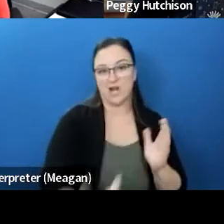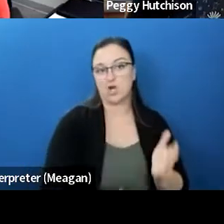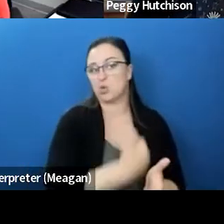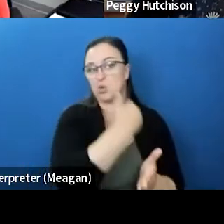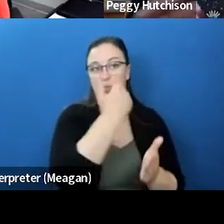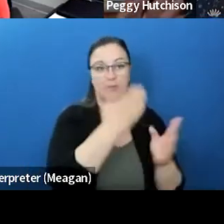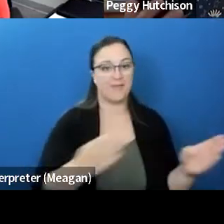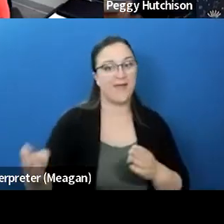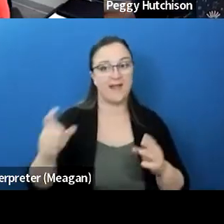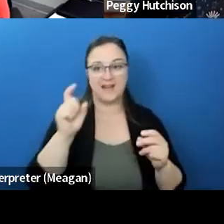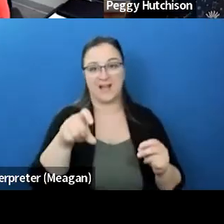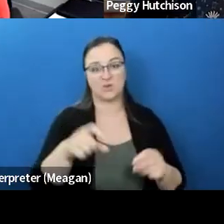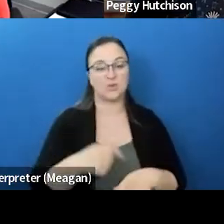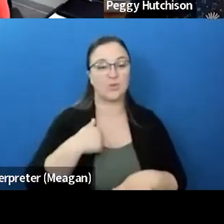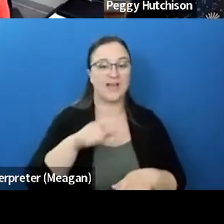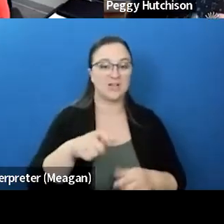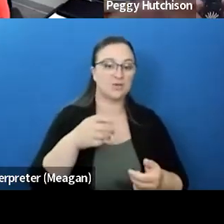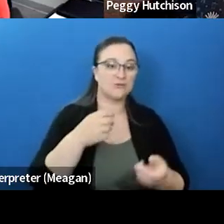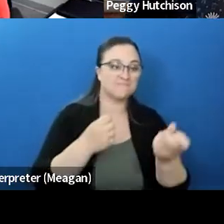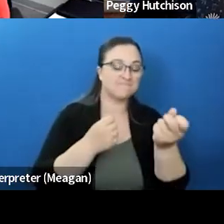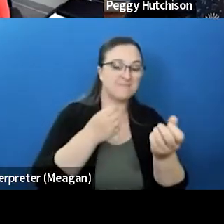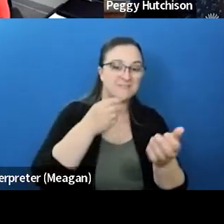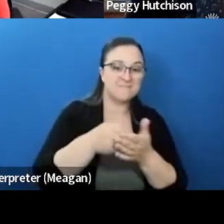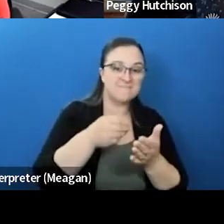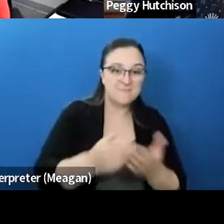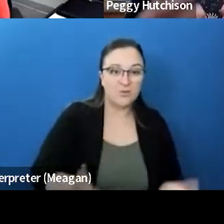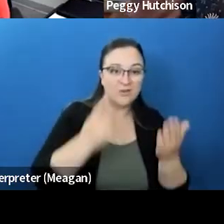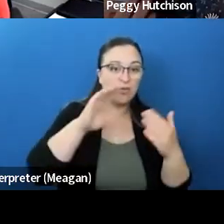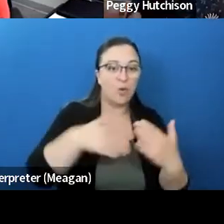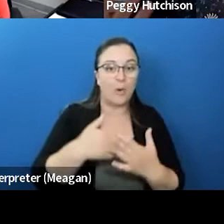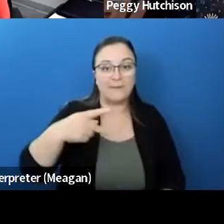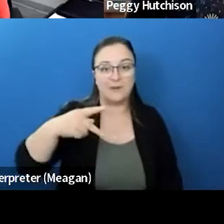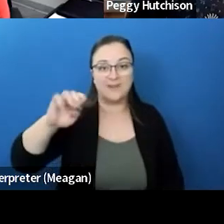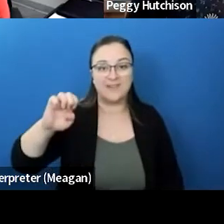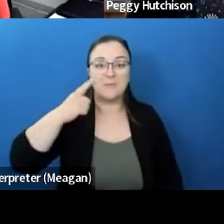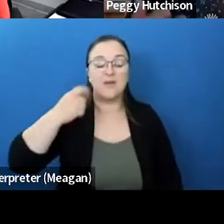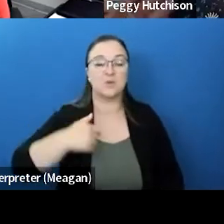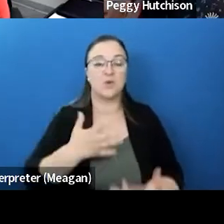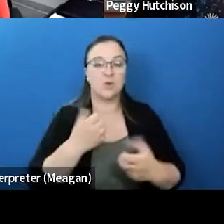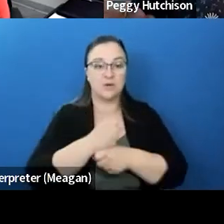We had to fundraise for enough money for all PPE because we wanted to make sure that our staff